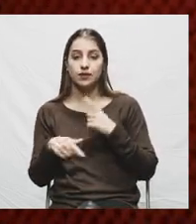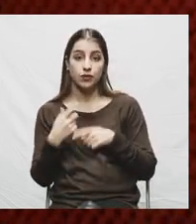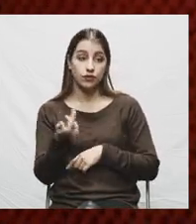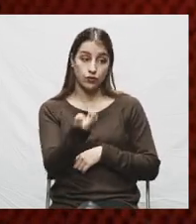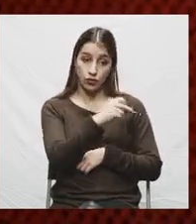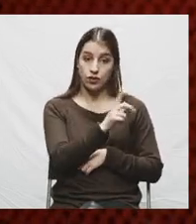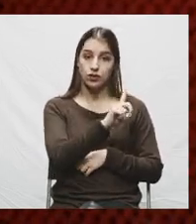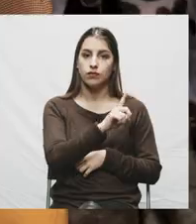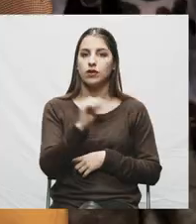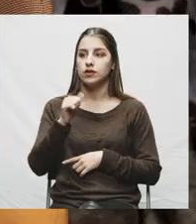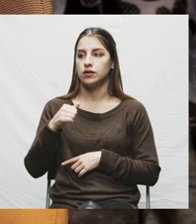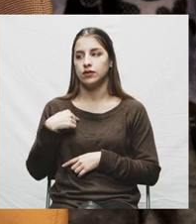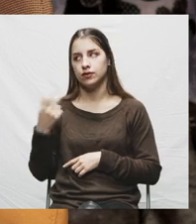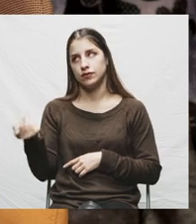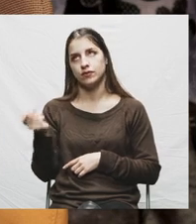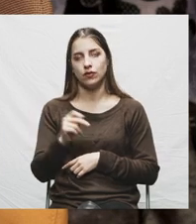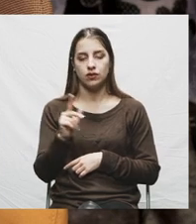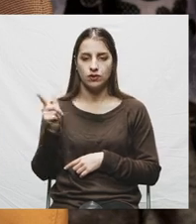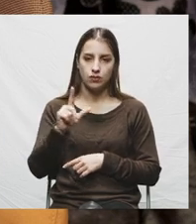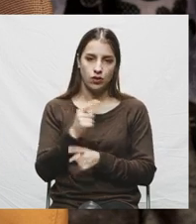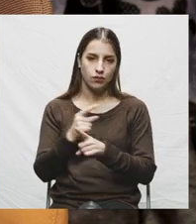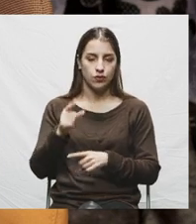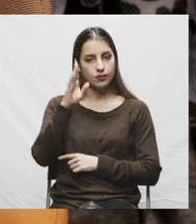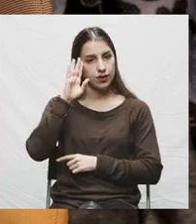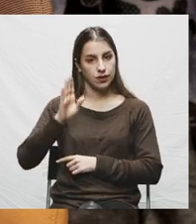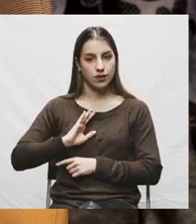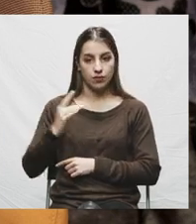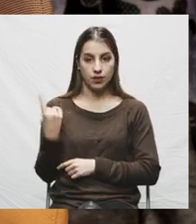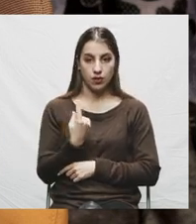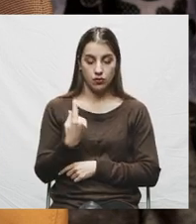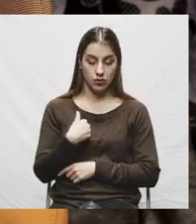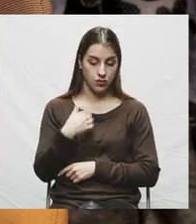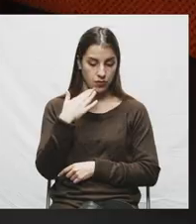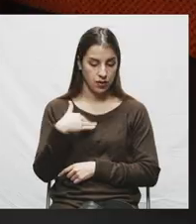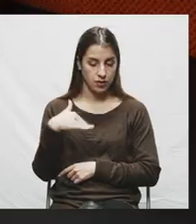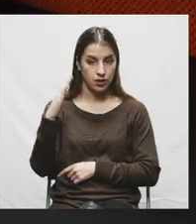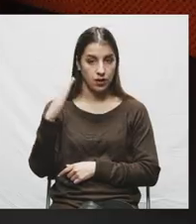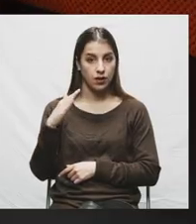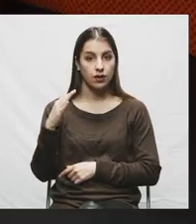I came back to Lisbon because there was still conscription and I had...